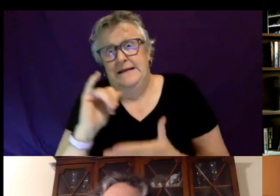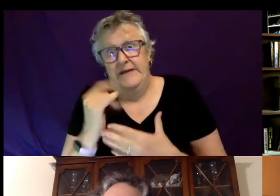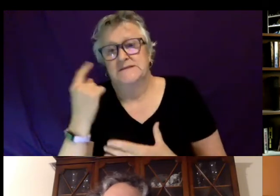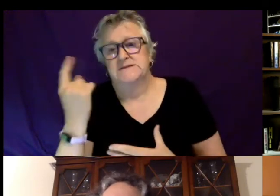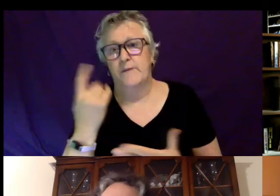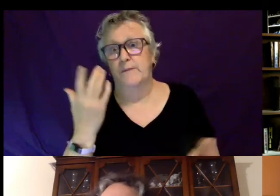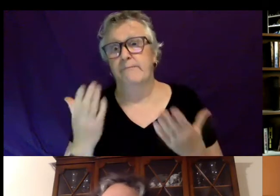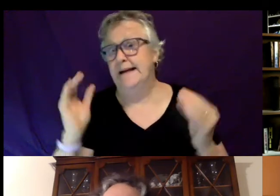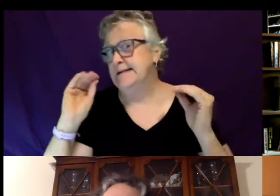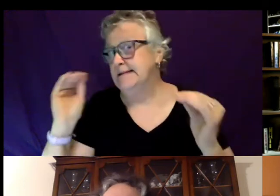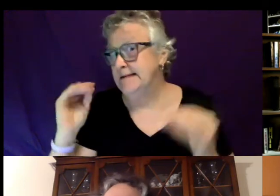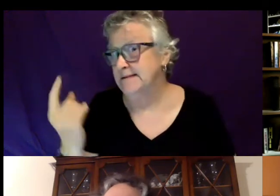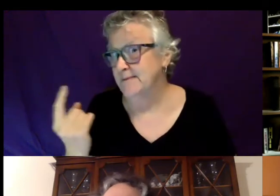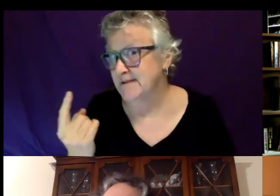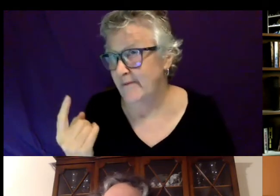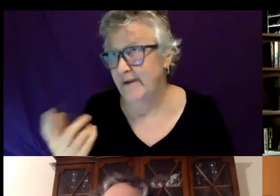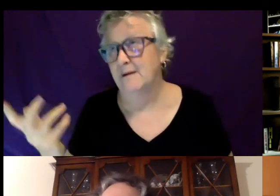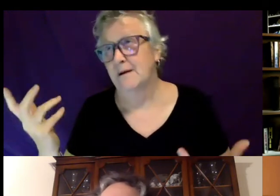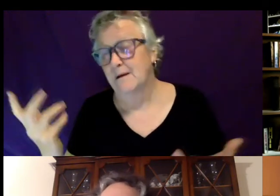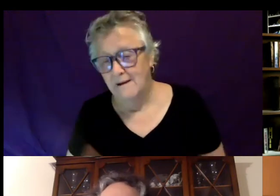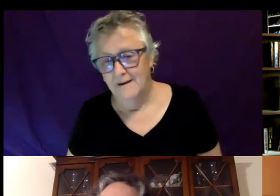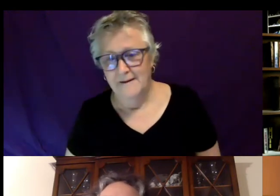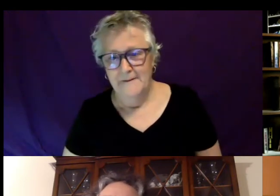But but I did it, playing with wax, and playing with